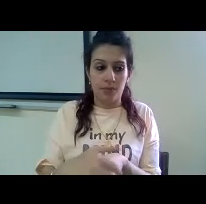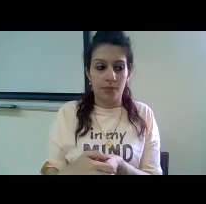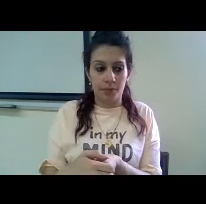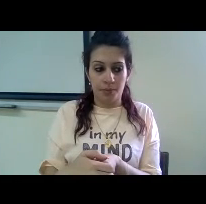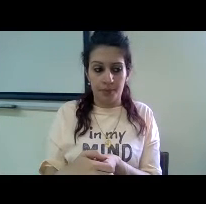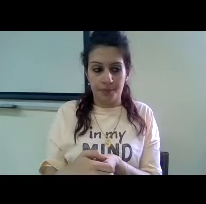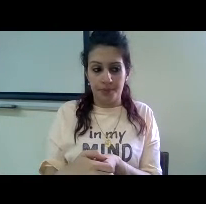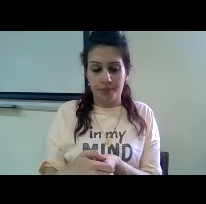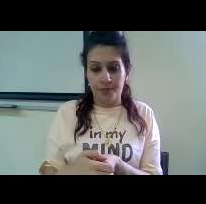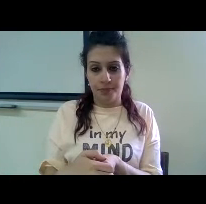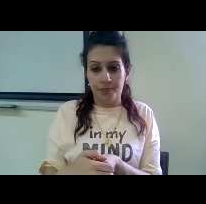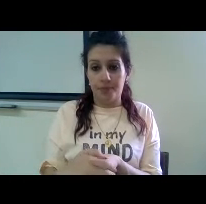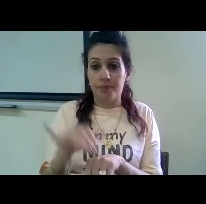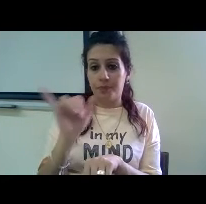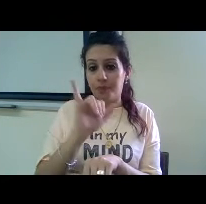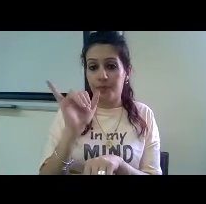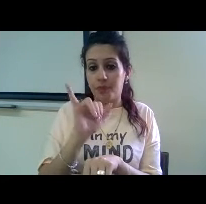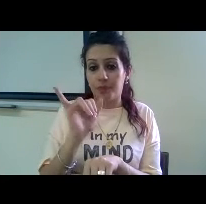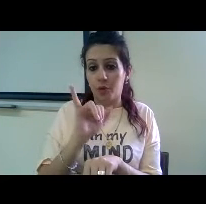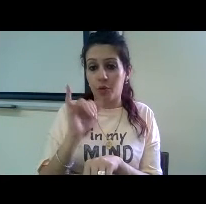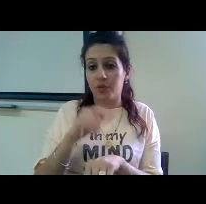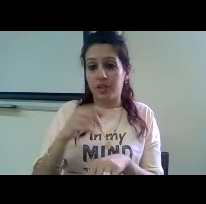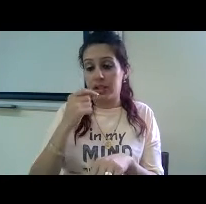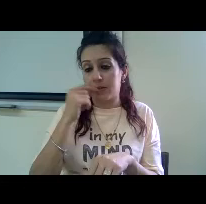and mentoring efforts if we really want